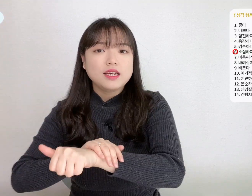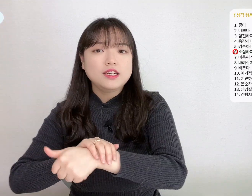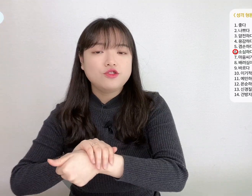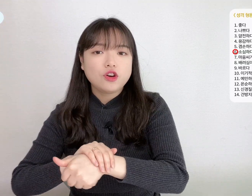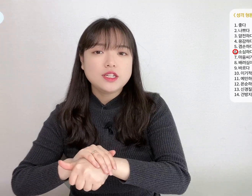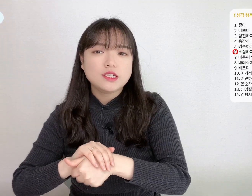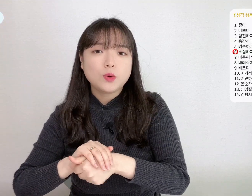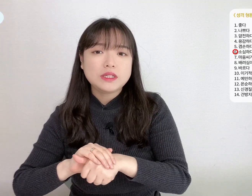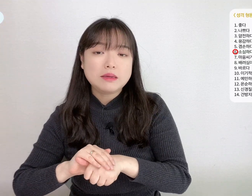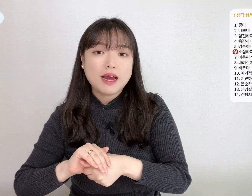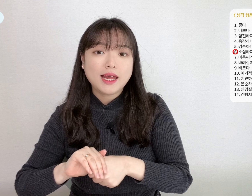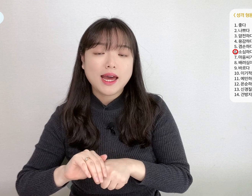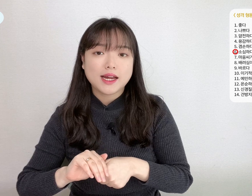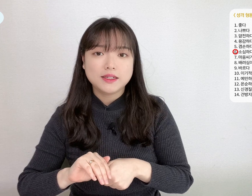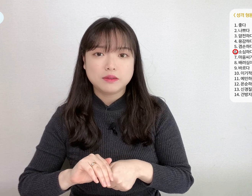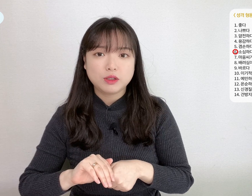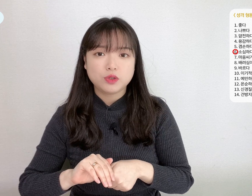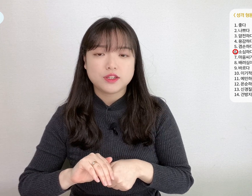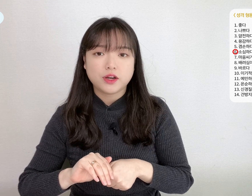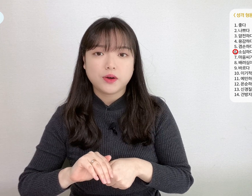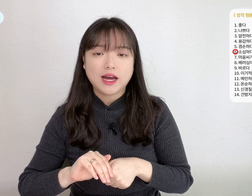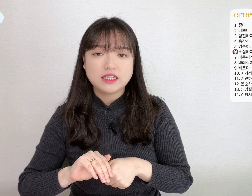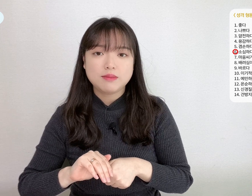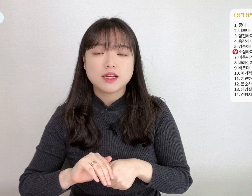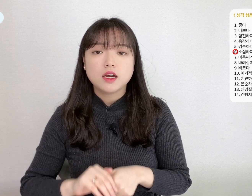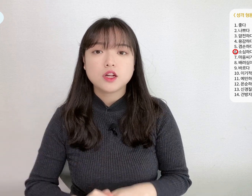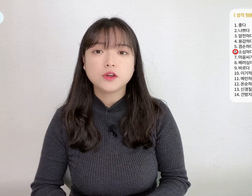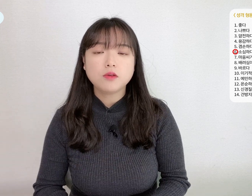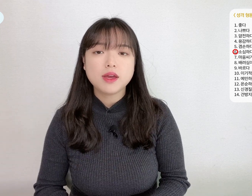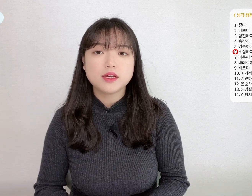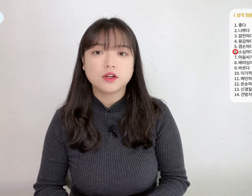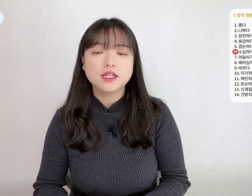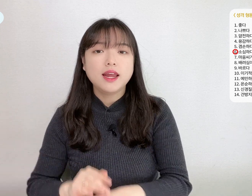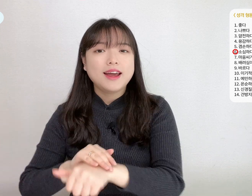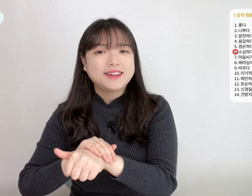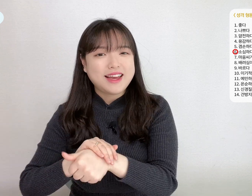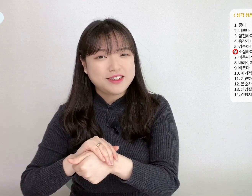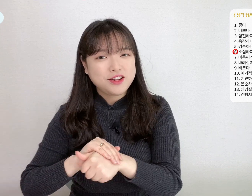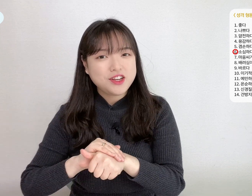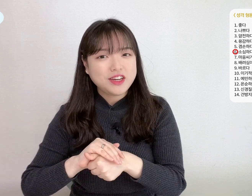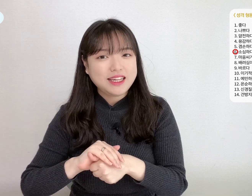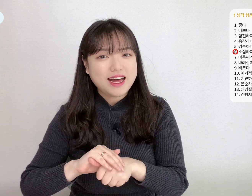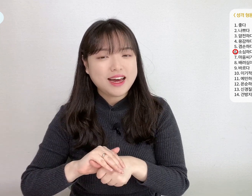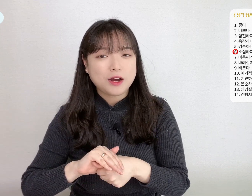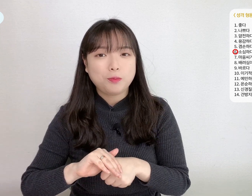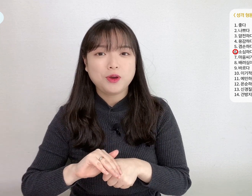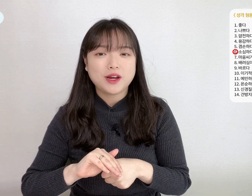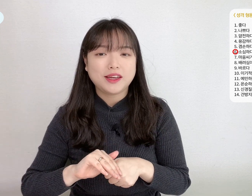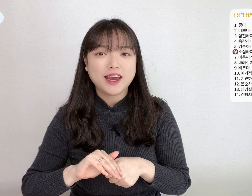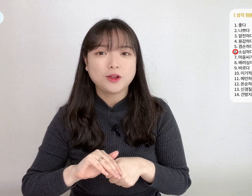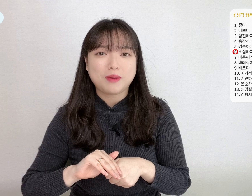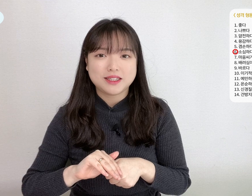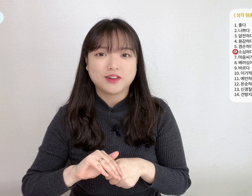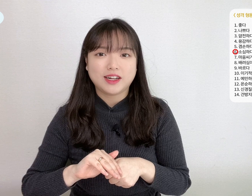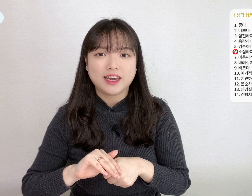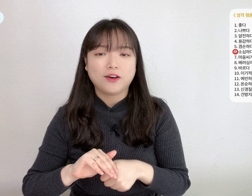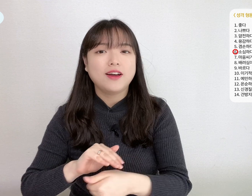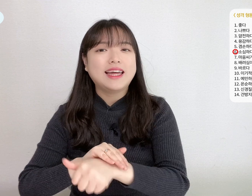This sign also means [timid] But in terms of personality, he is introverted. I think it would be more appropriate to express it